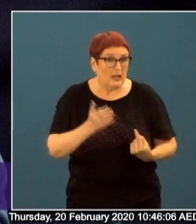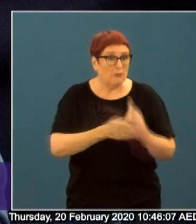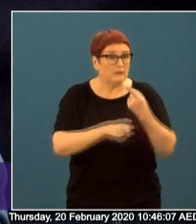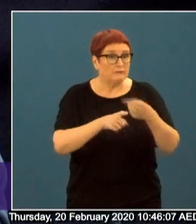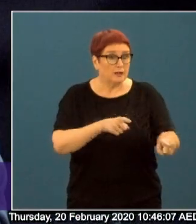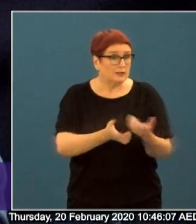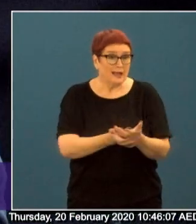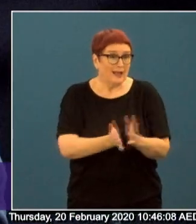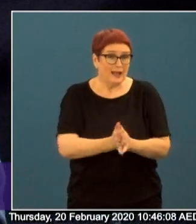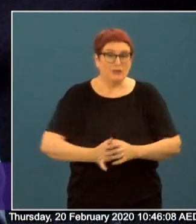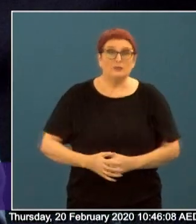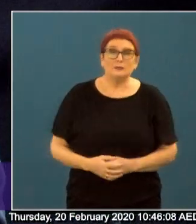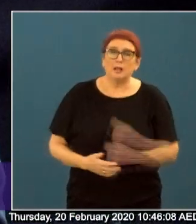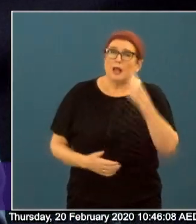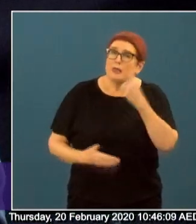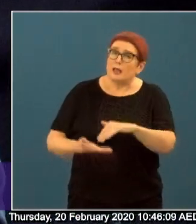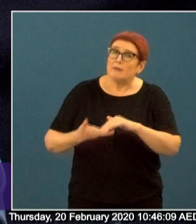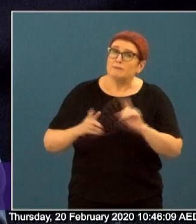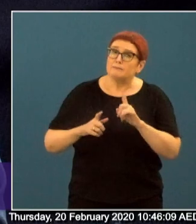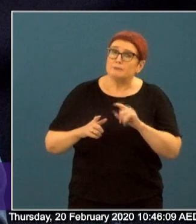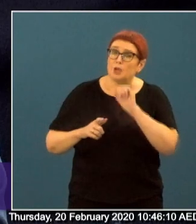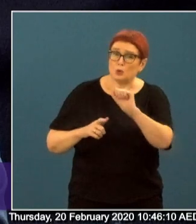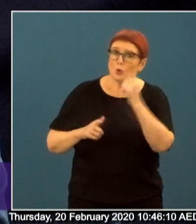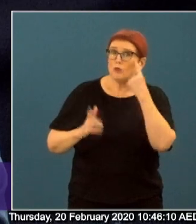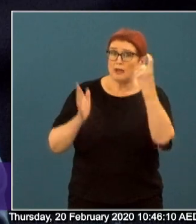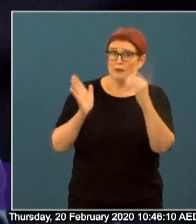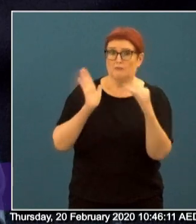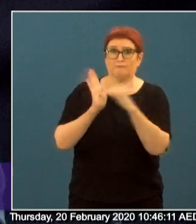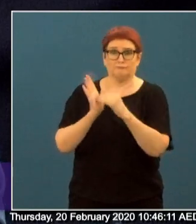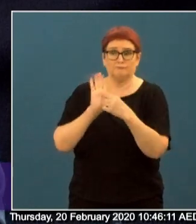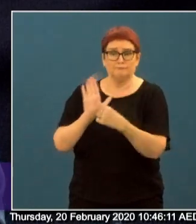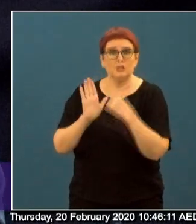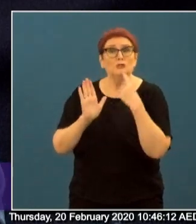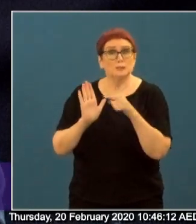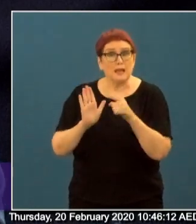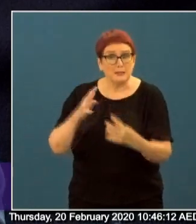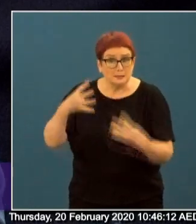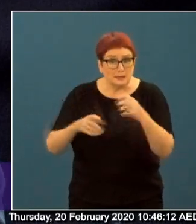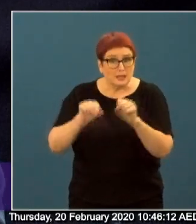One of the most helpful things would be a recommendation to the effect that such a data system should be made available,